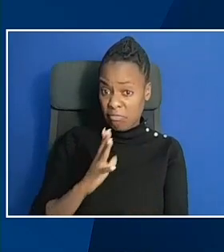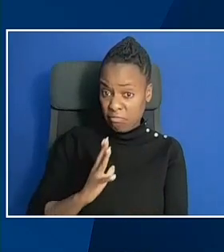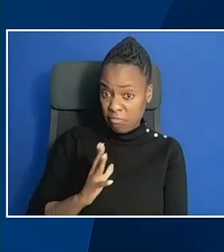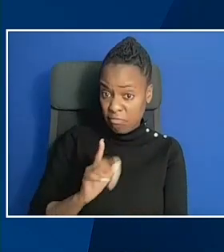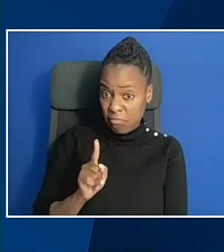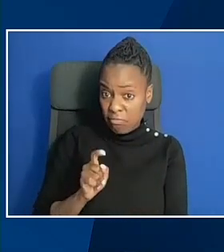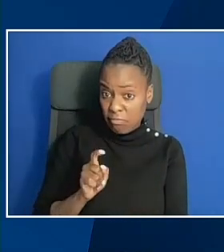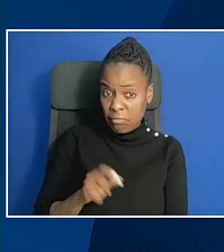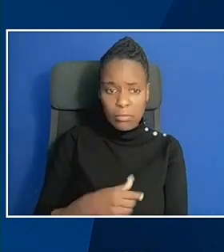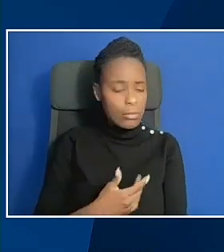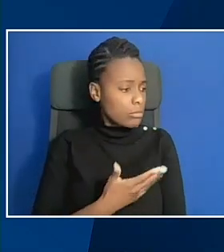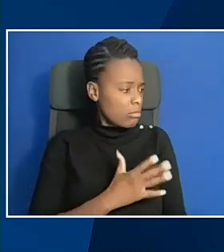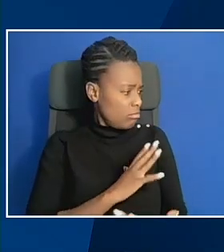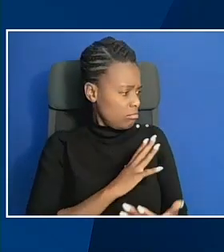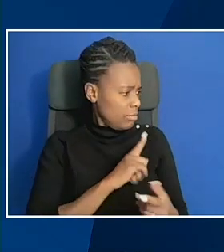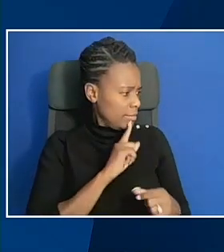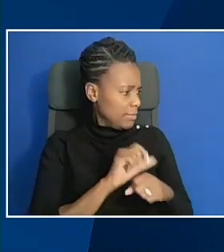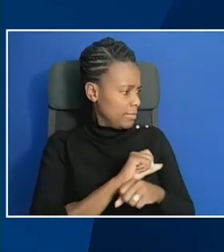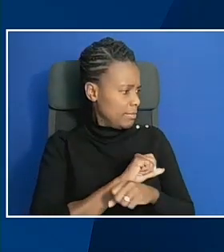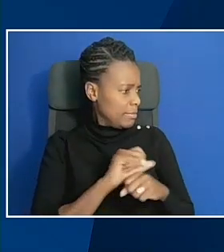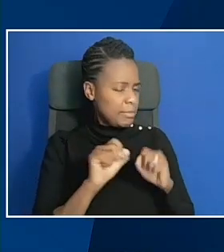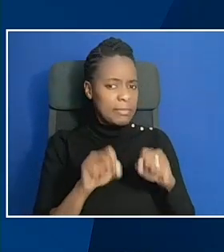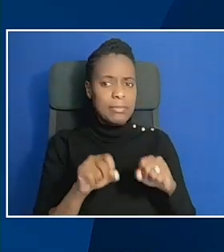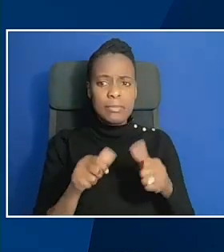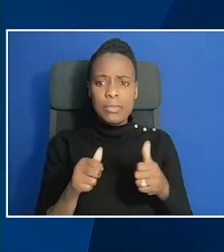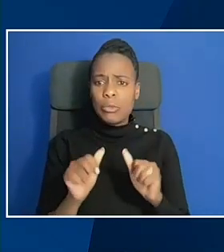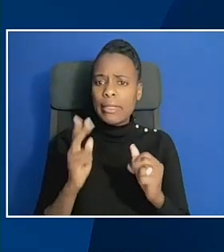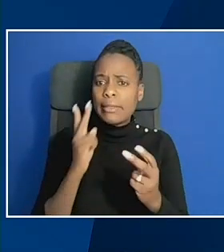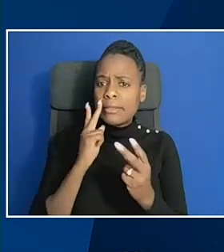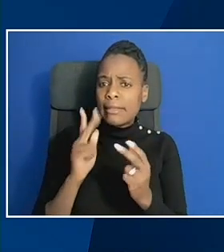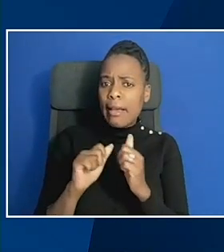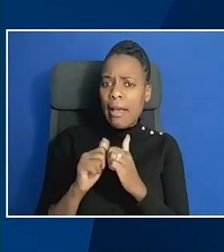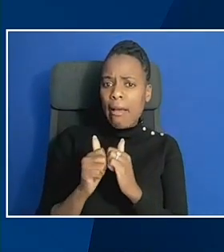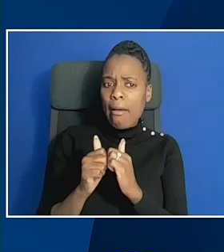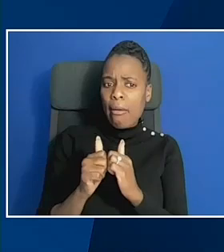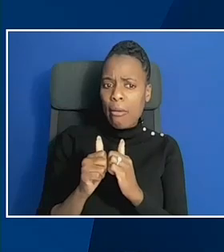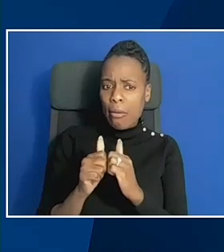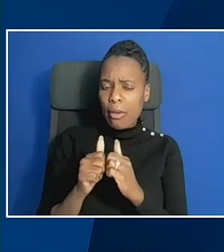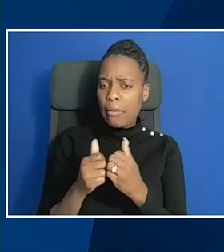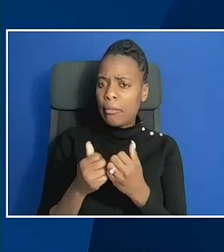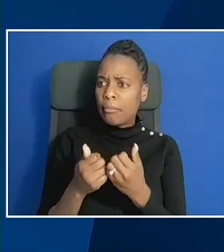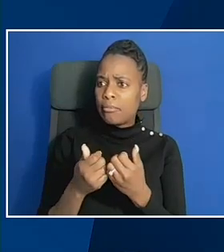Oh, yeah. No, absolutely, absolutely. I'm just trying to see how it intertwines or doesn't. Yeah.